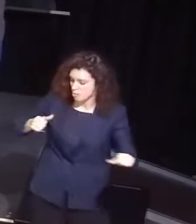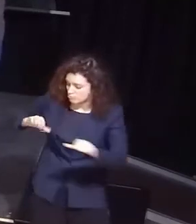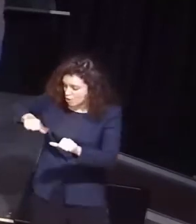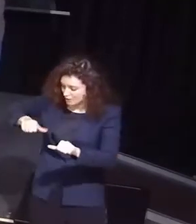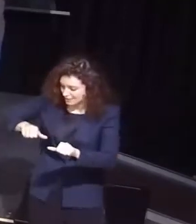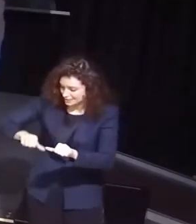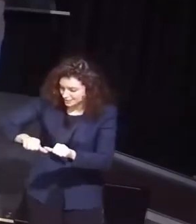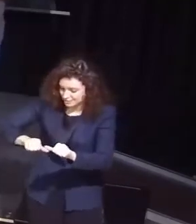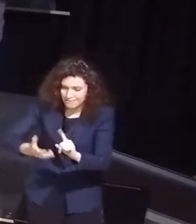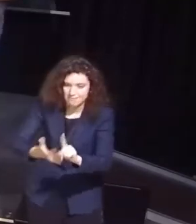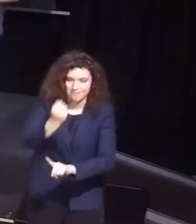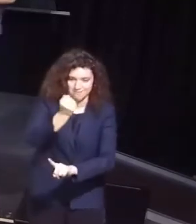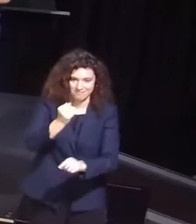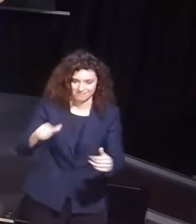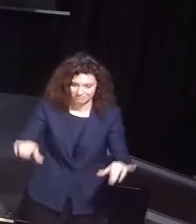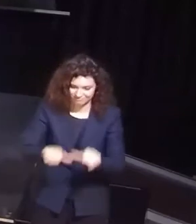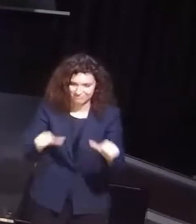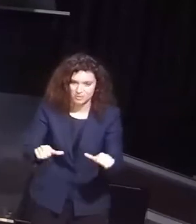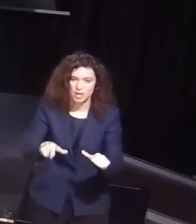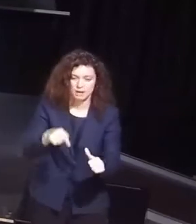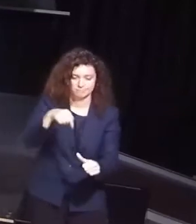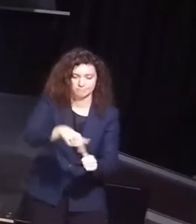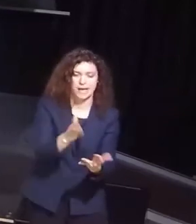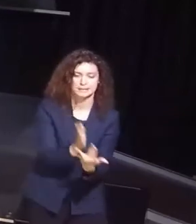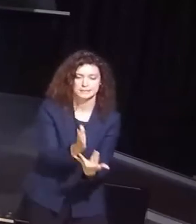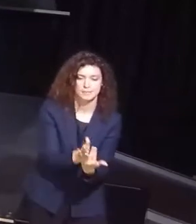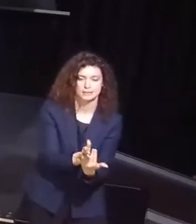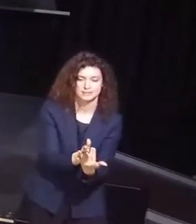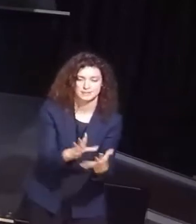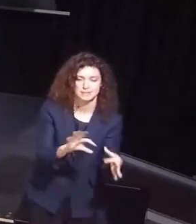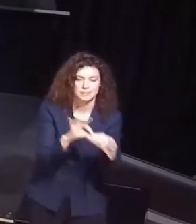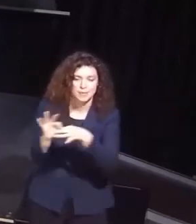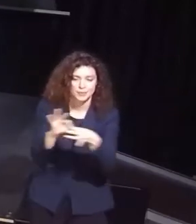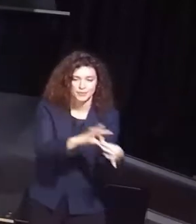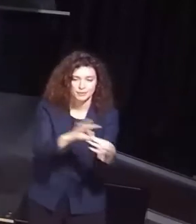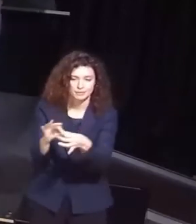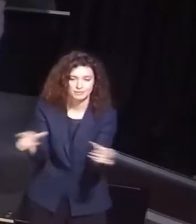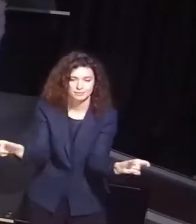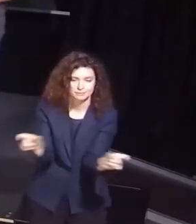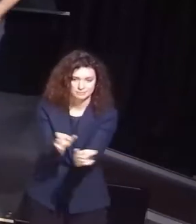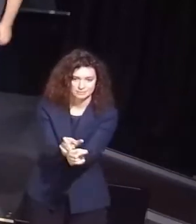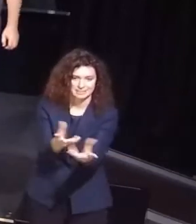Now, in the definition we used the term "empathetic", Empathy is another word I want to talk about very quickly.